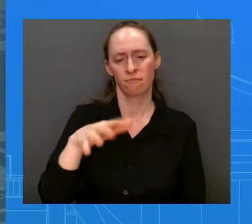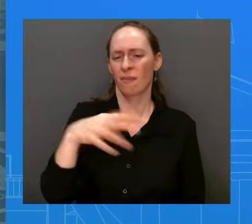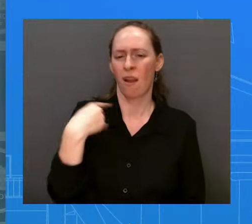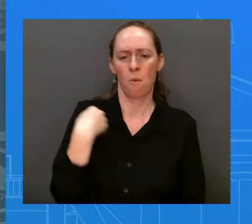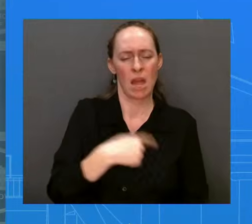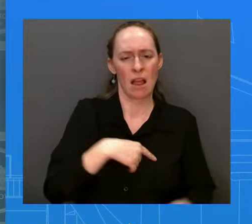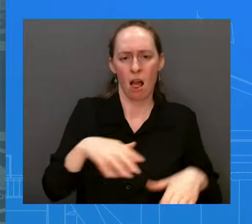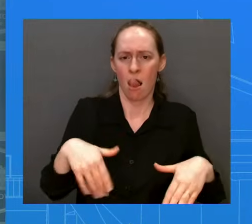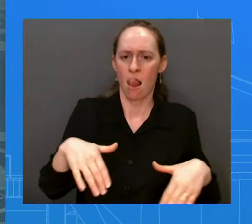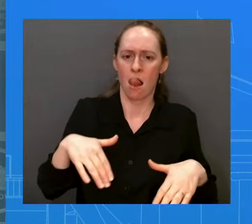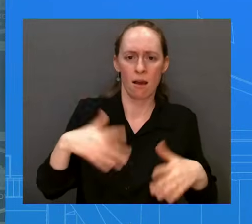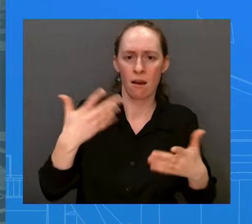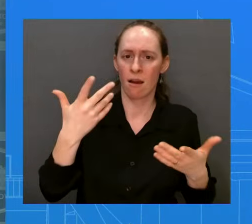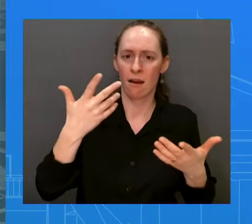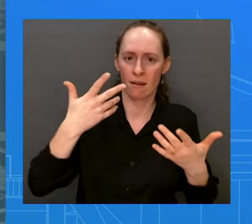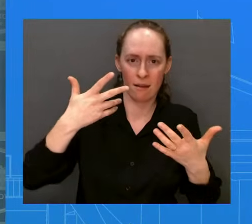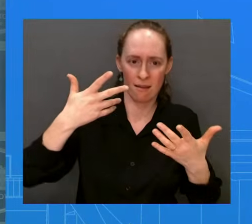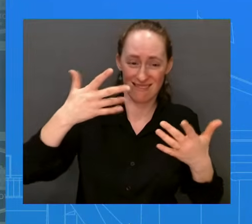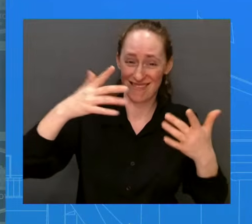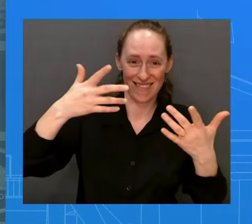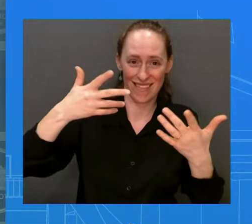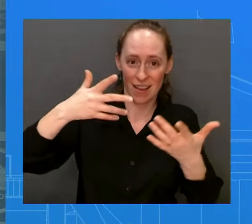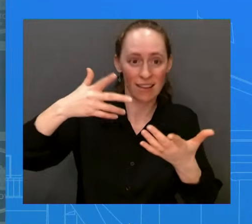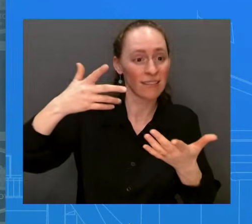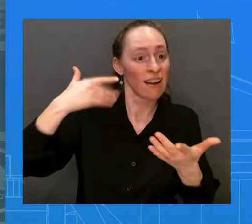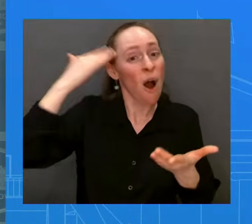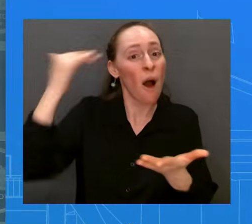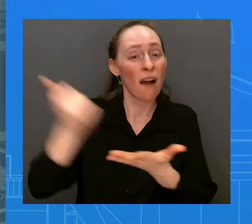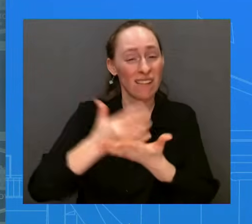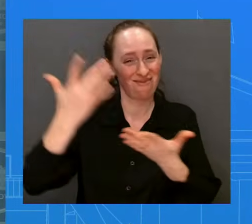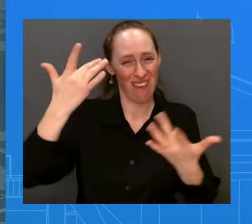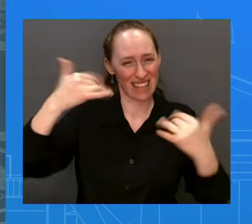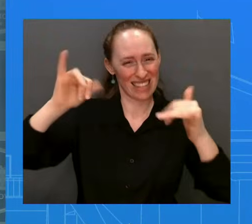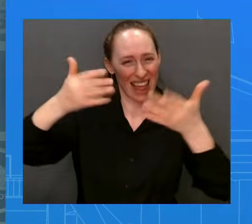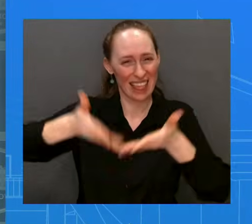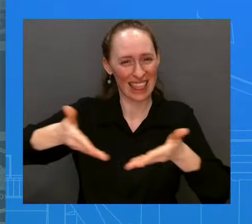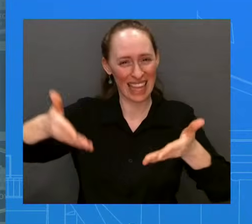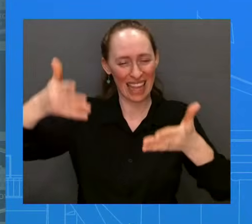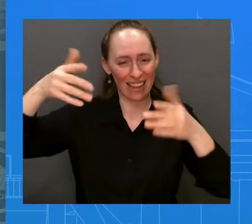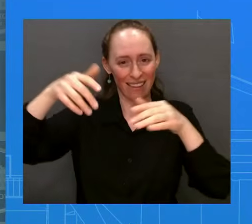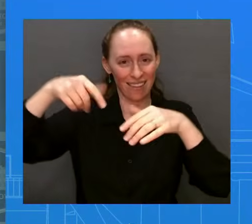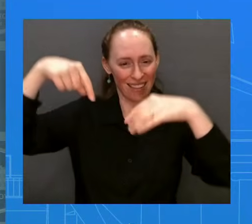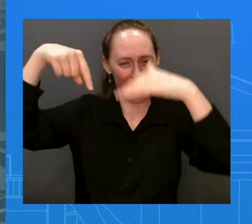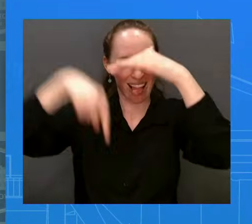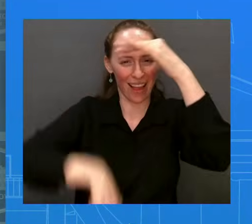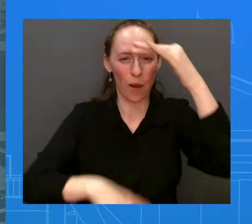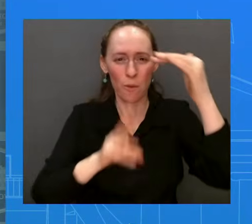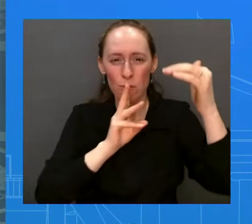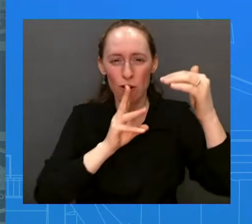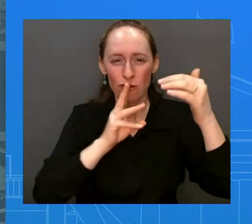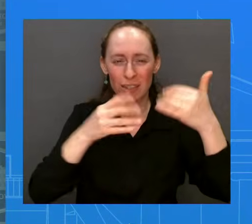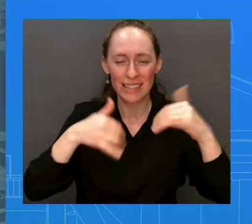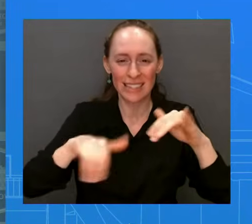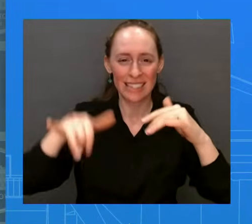exactly what this balloon was surveilling or what its capabilities were.